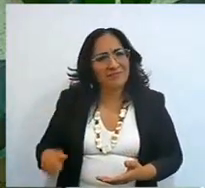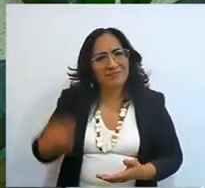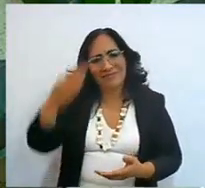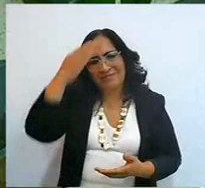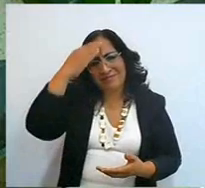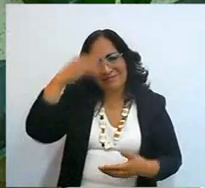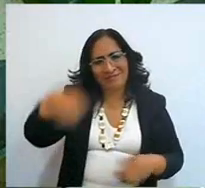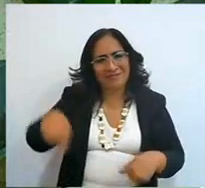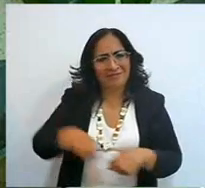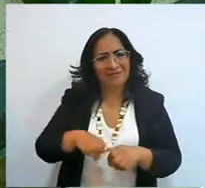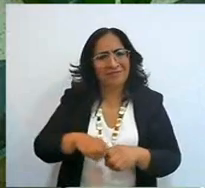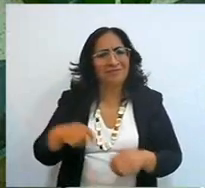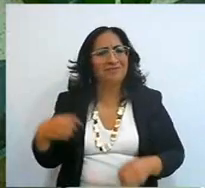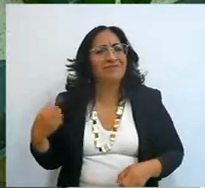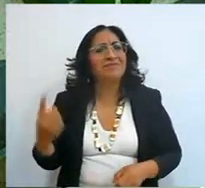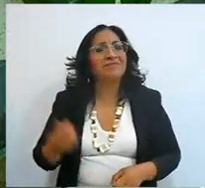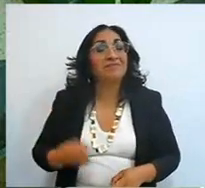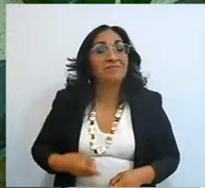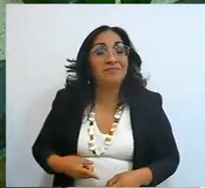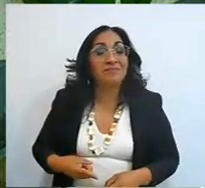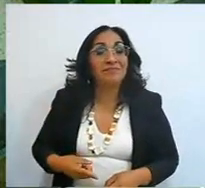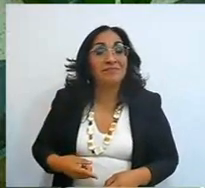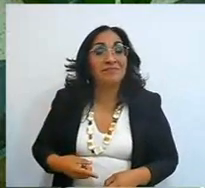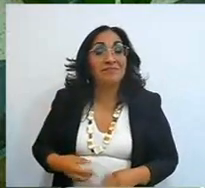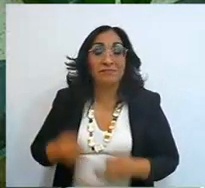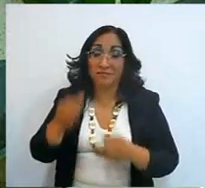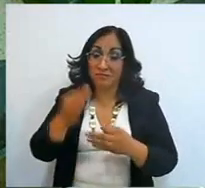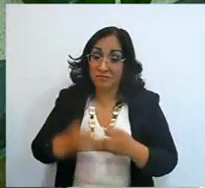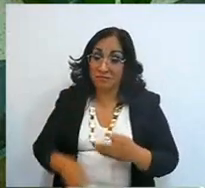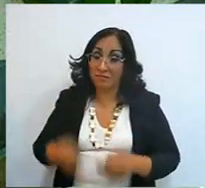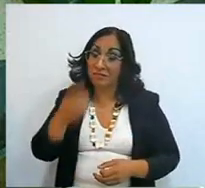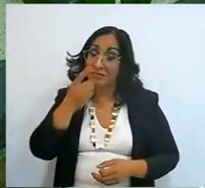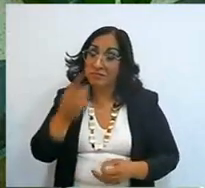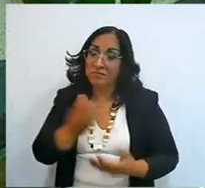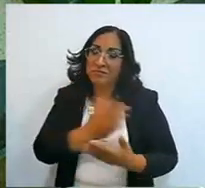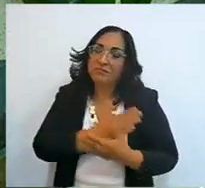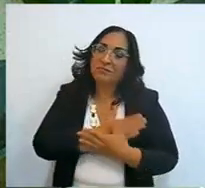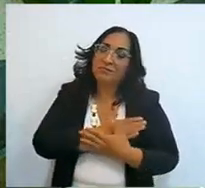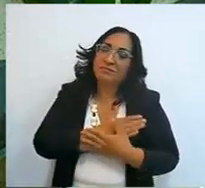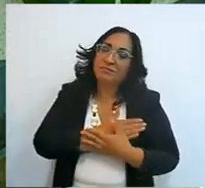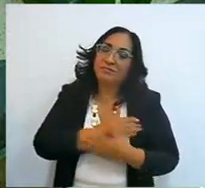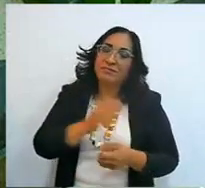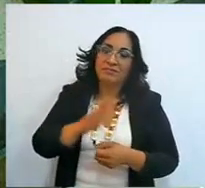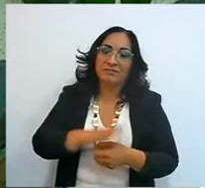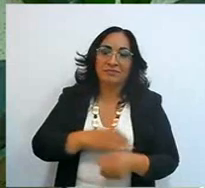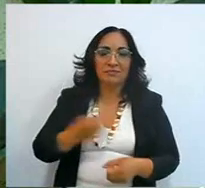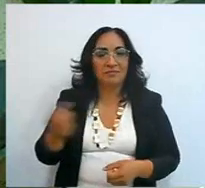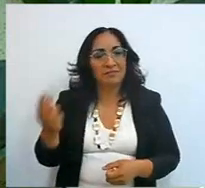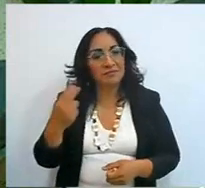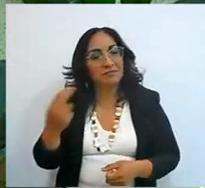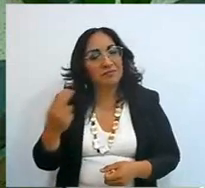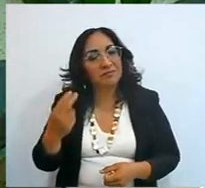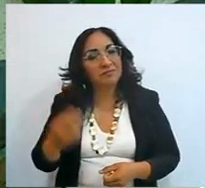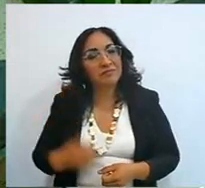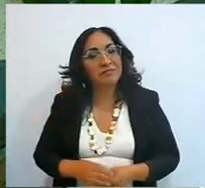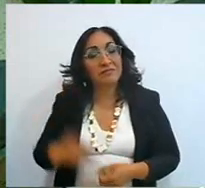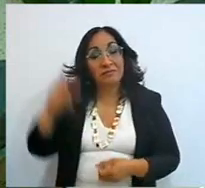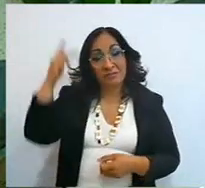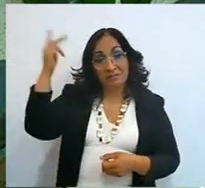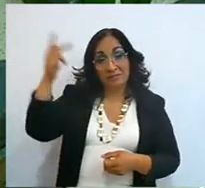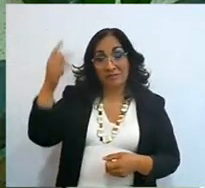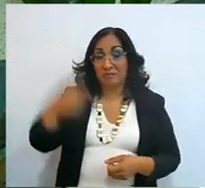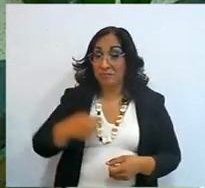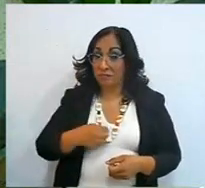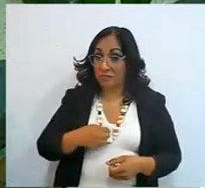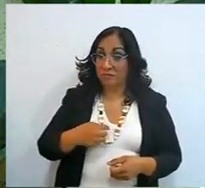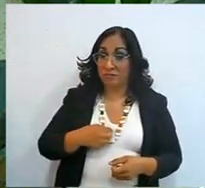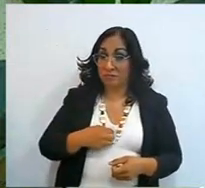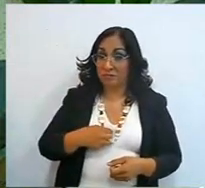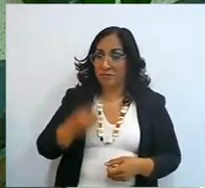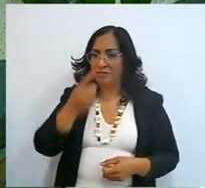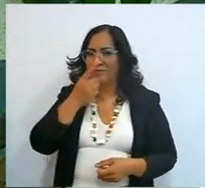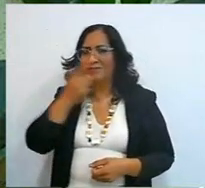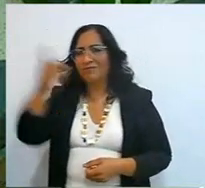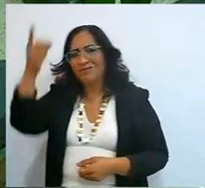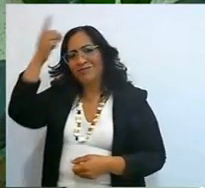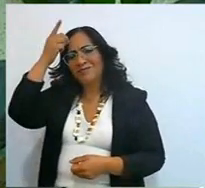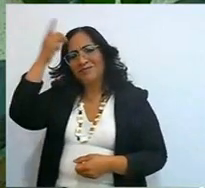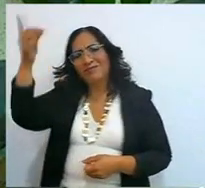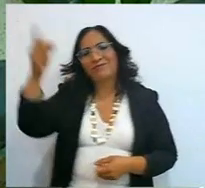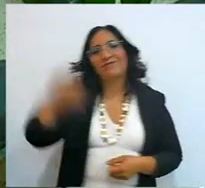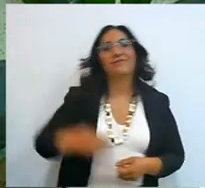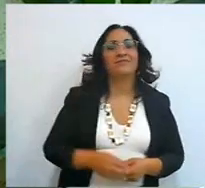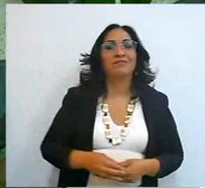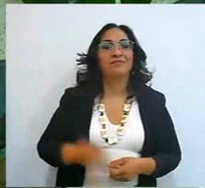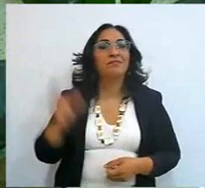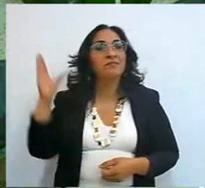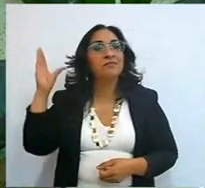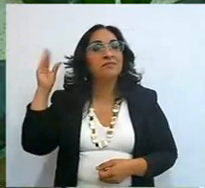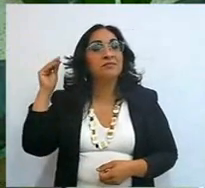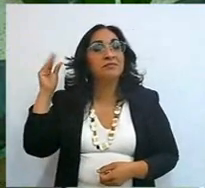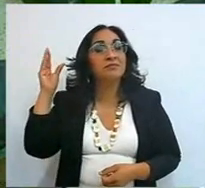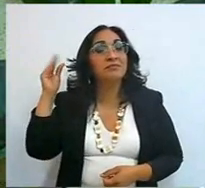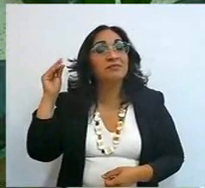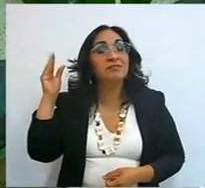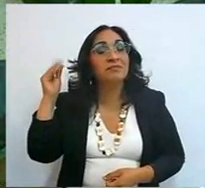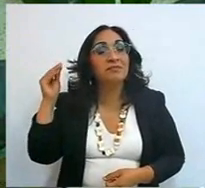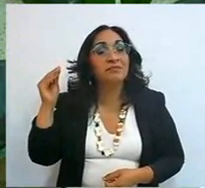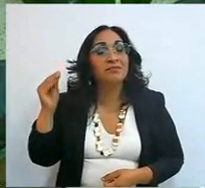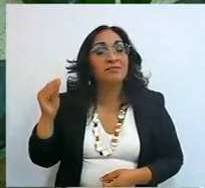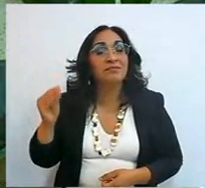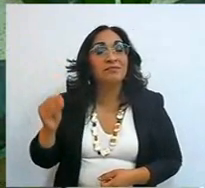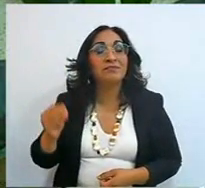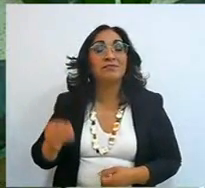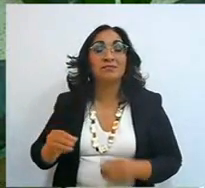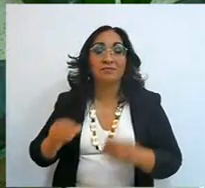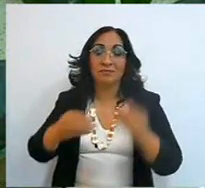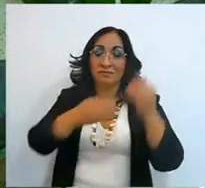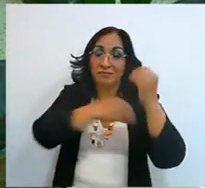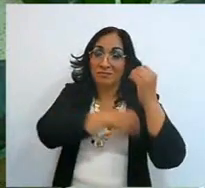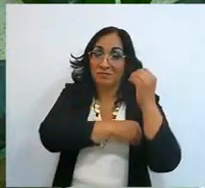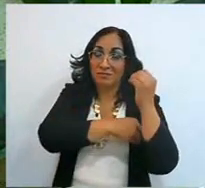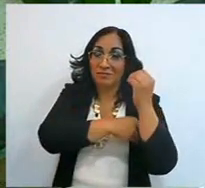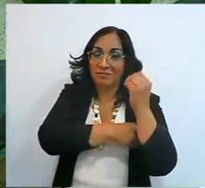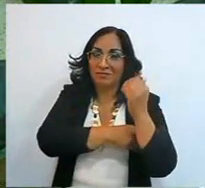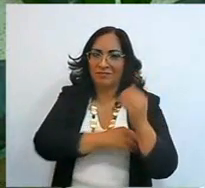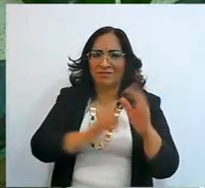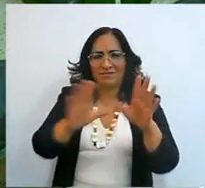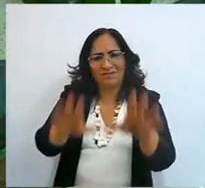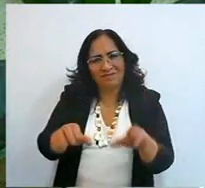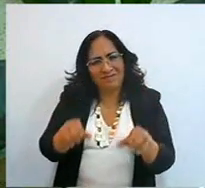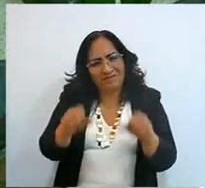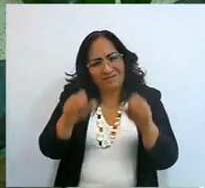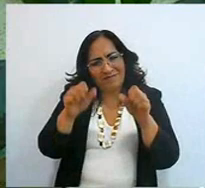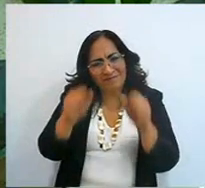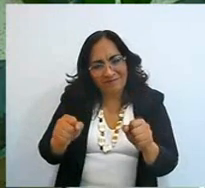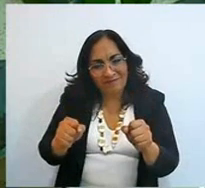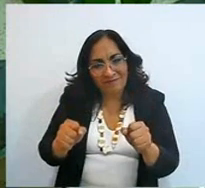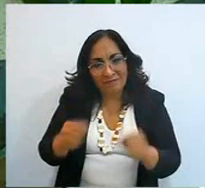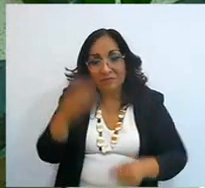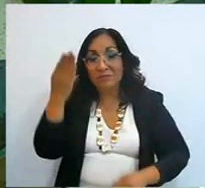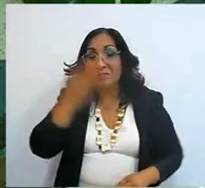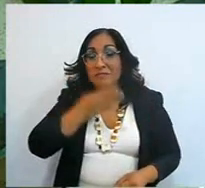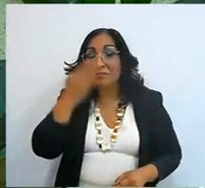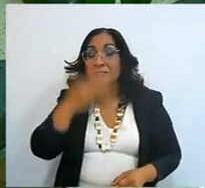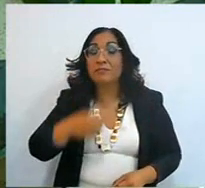and look how it culminates, loving you, therefore my people, thus says the Lord, listen, keep, retain my Word,